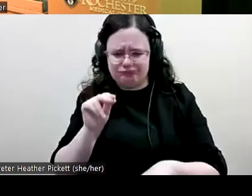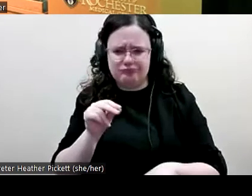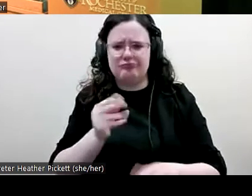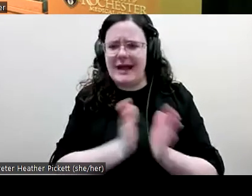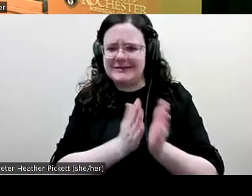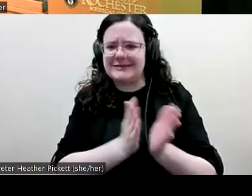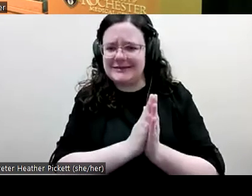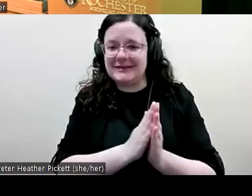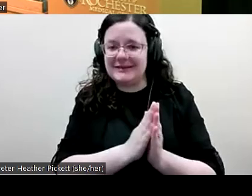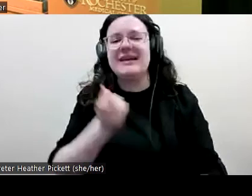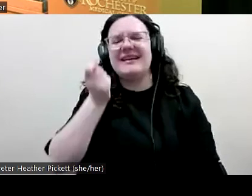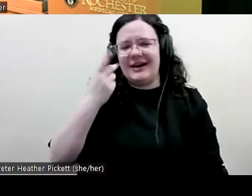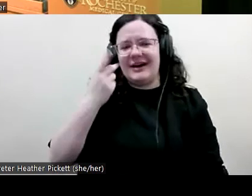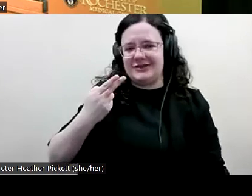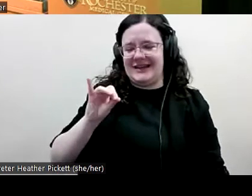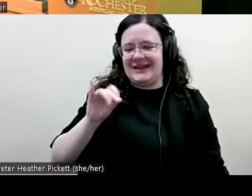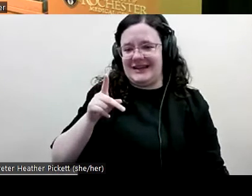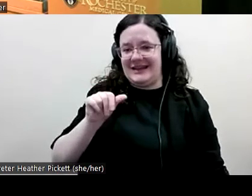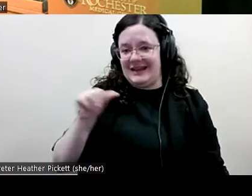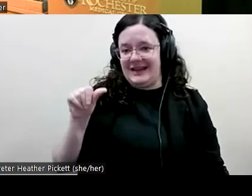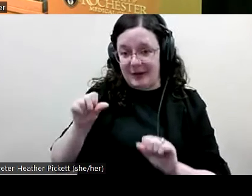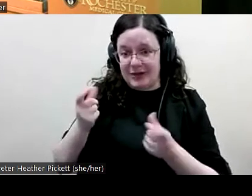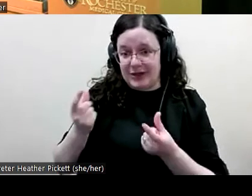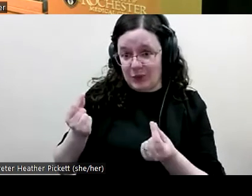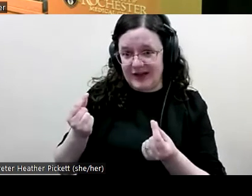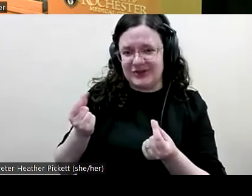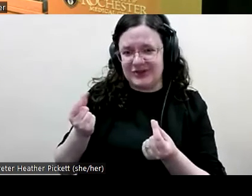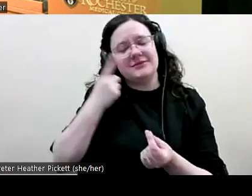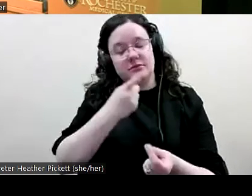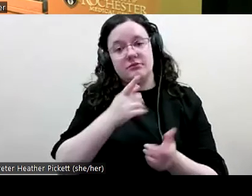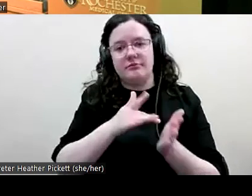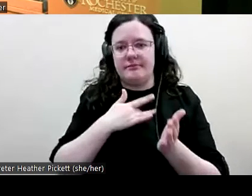hospital is not going to tell you but there is a lot that you can do under Hippa um wherever